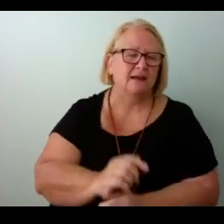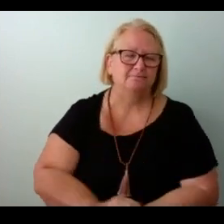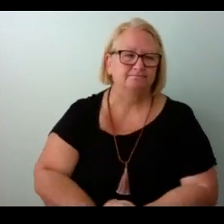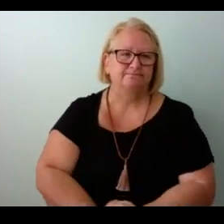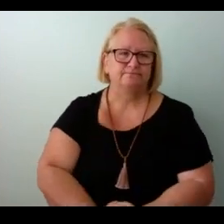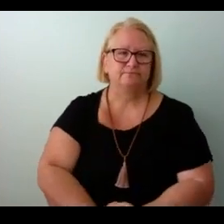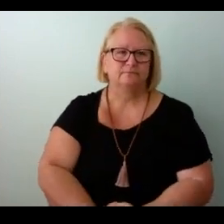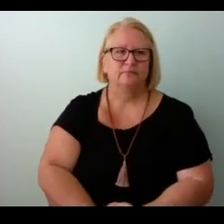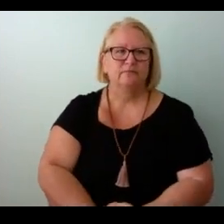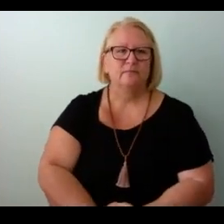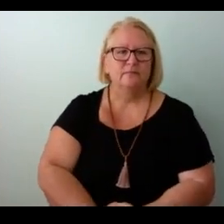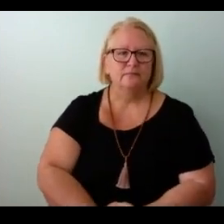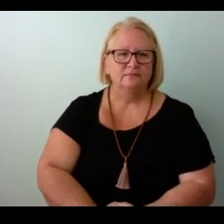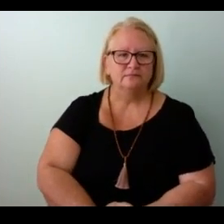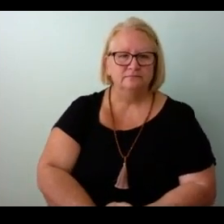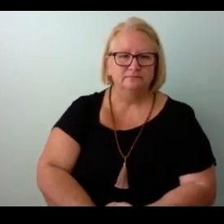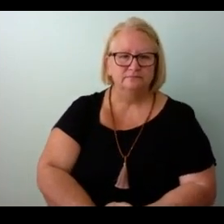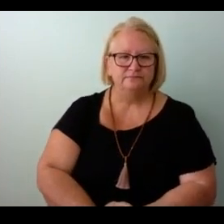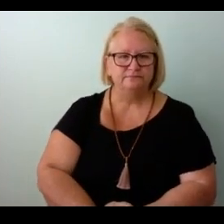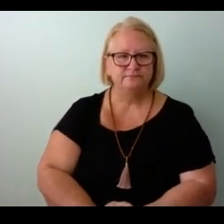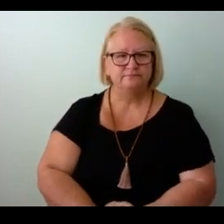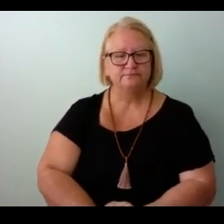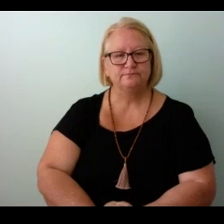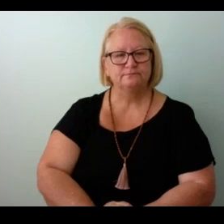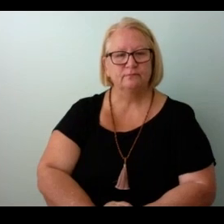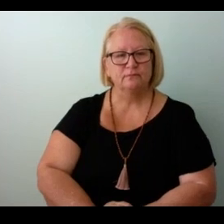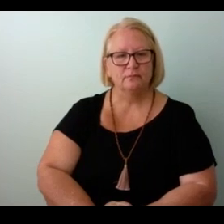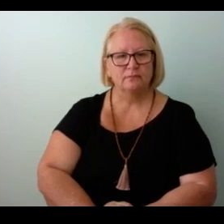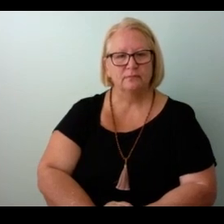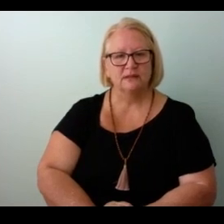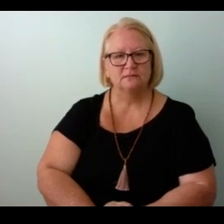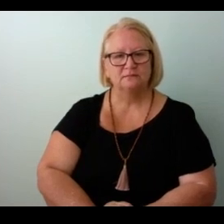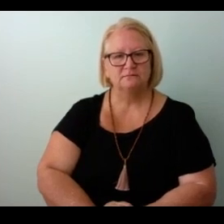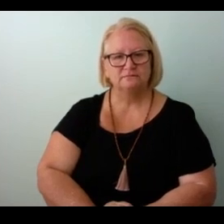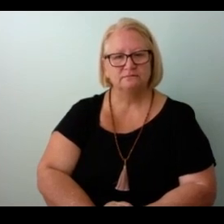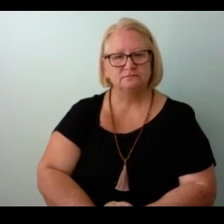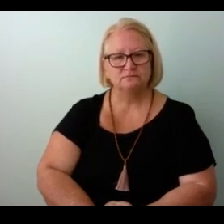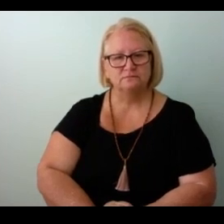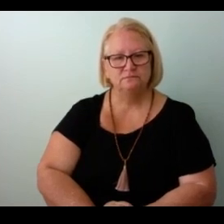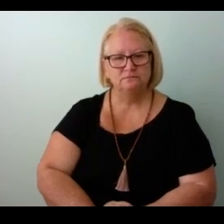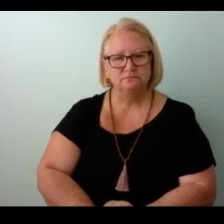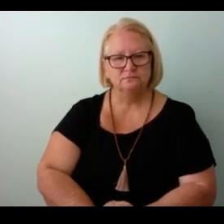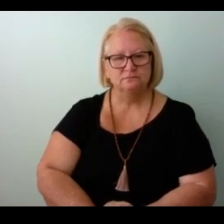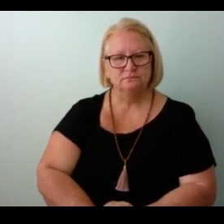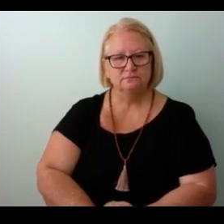Thank you, Paul. We'll just jump back to some of the contacts that Paul and Kristy have put together for